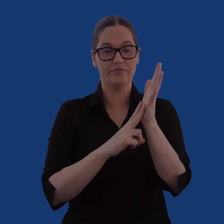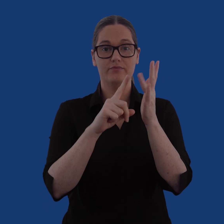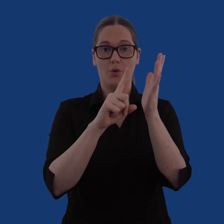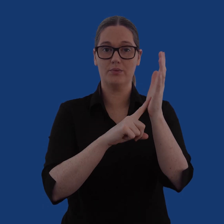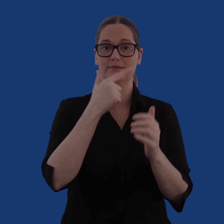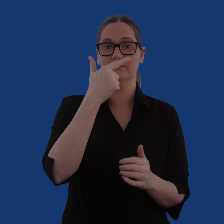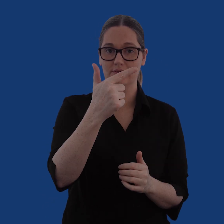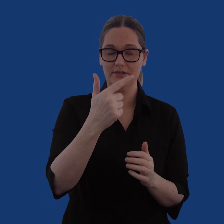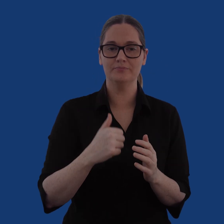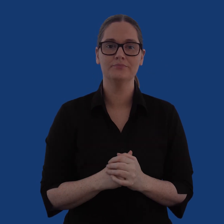Volume 7